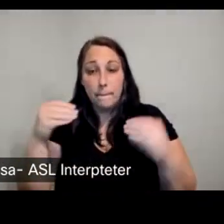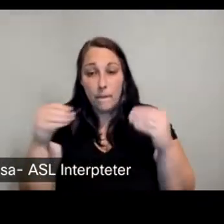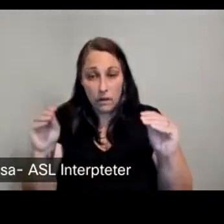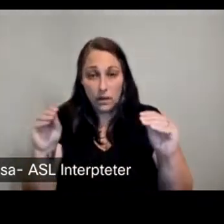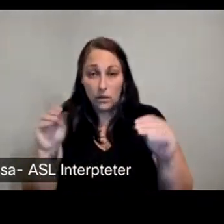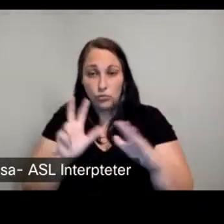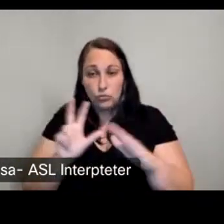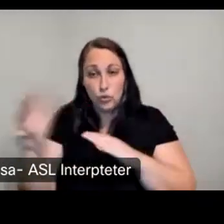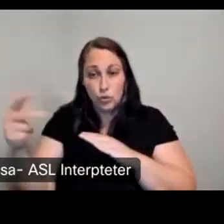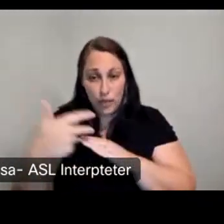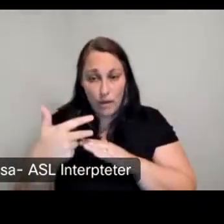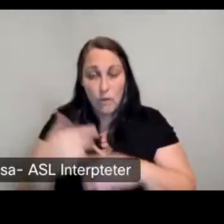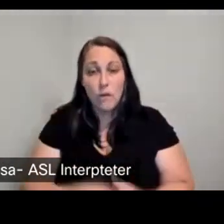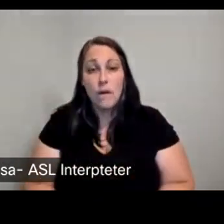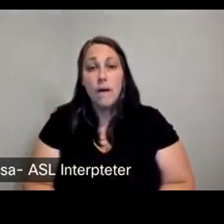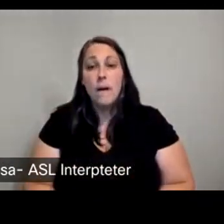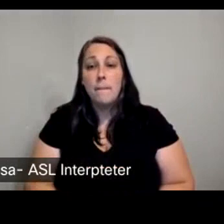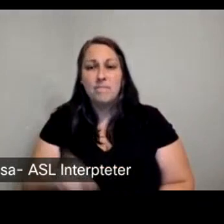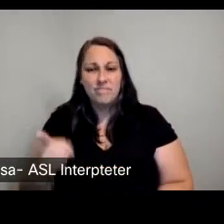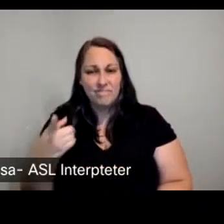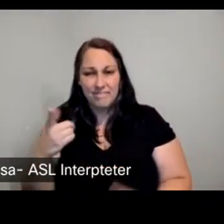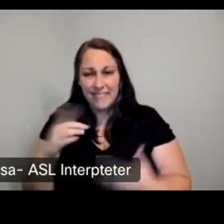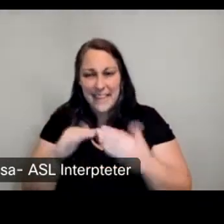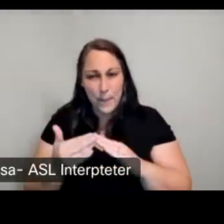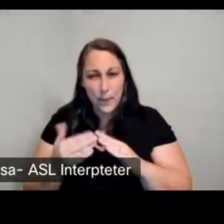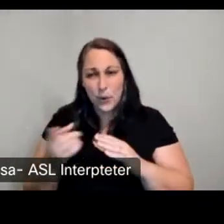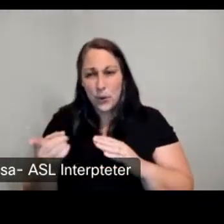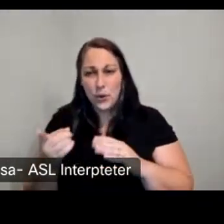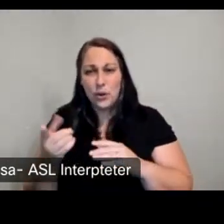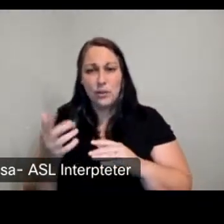a challenge you said neighbors complain about us sitting in their neighborhood